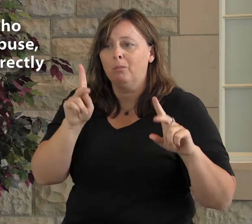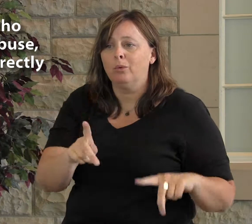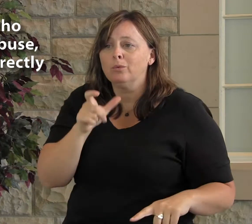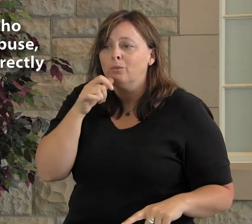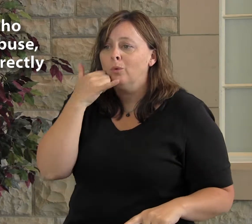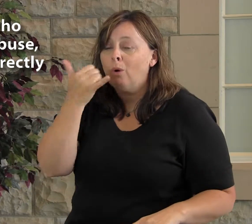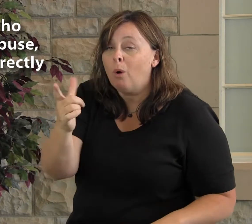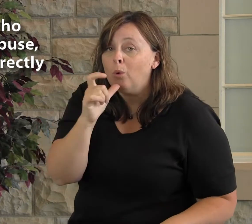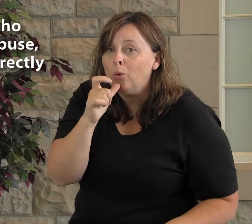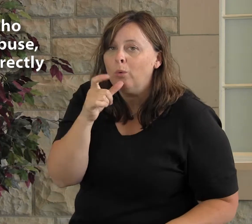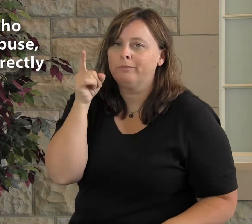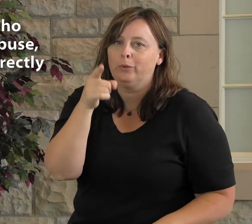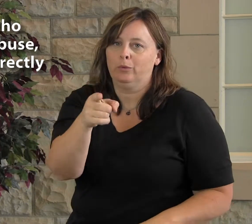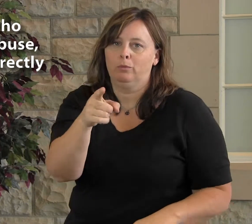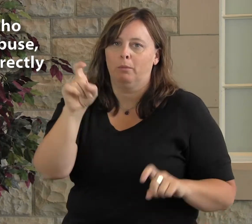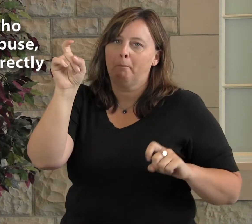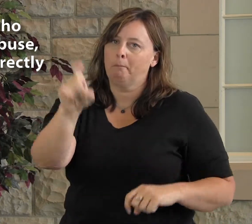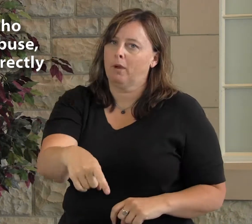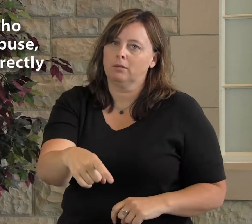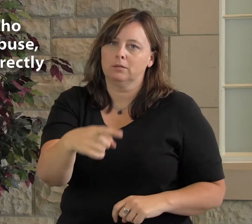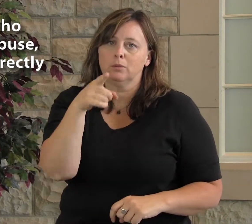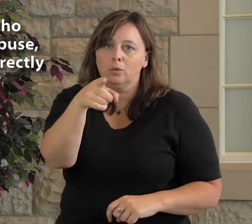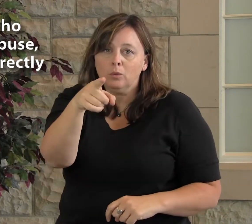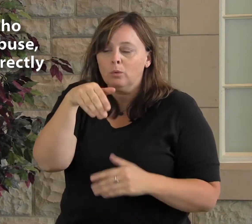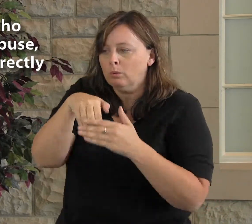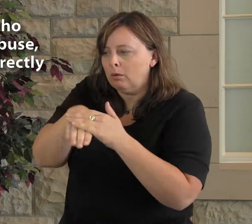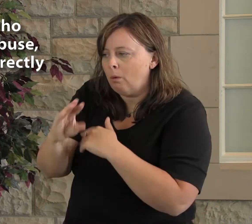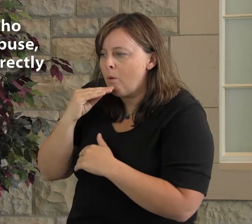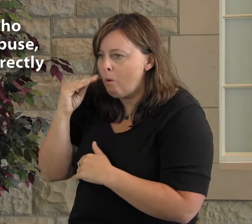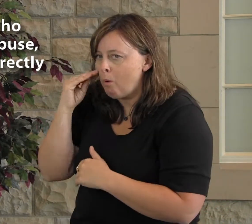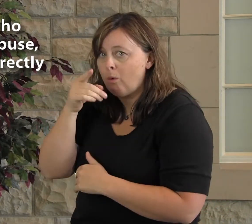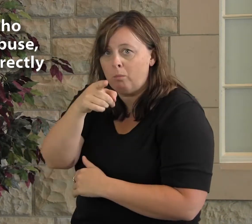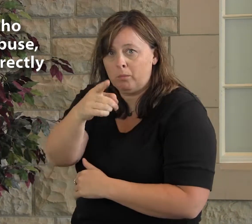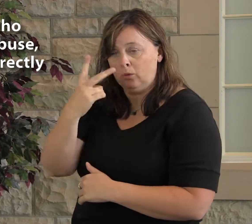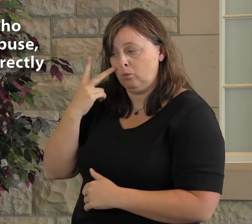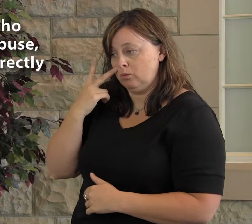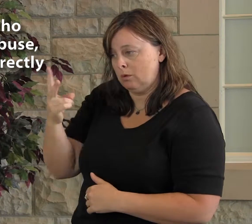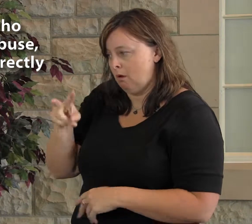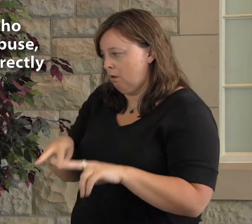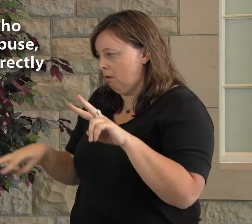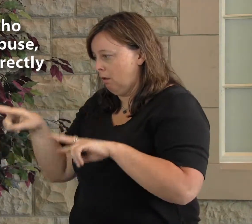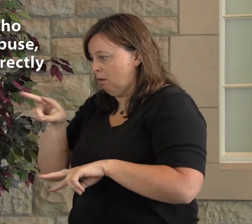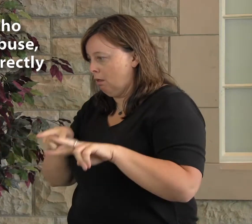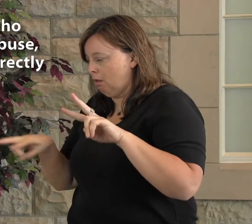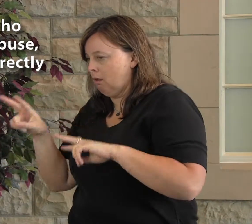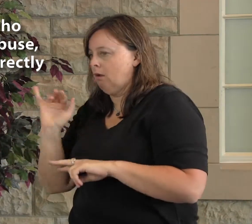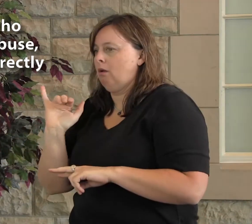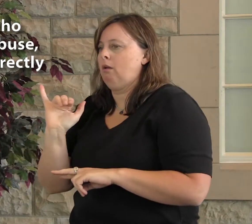The person, who needs to call, is the person, who went into the home and saw or the suspected the abuse.